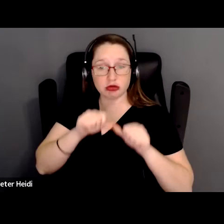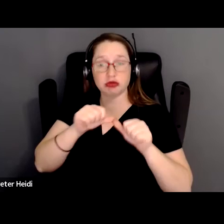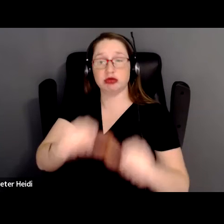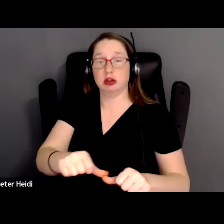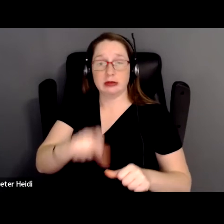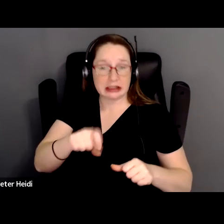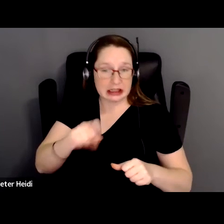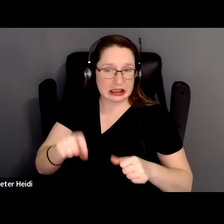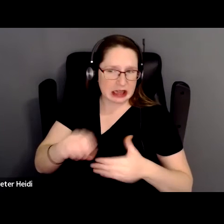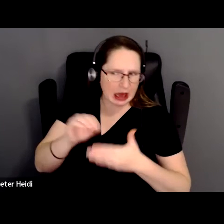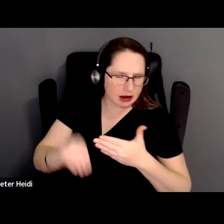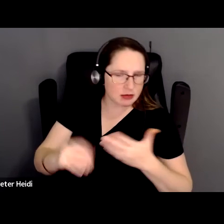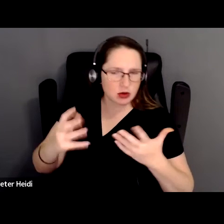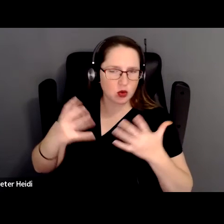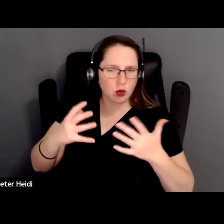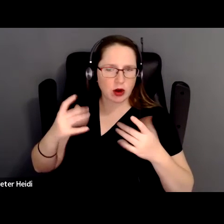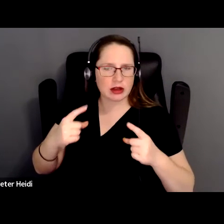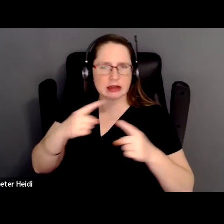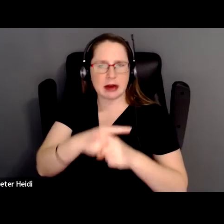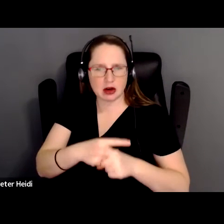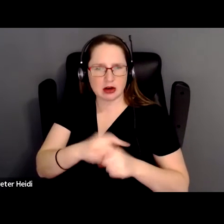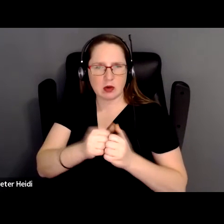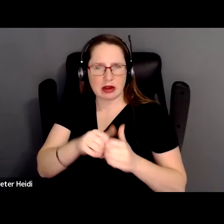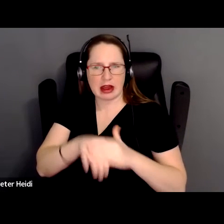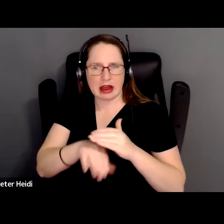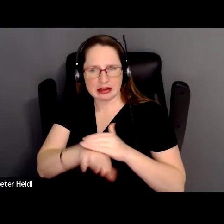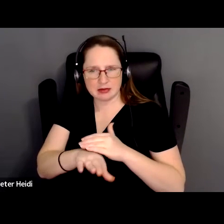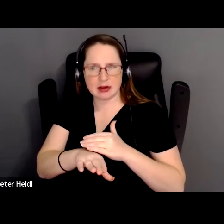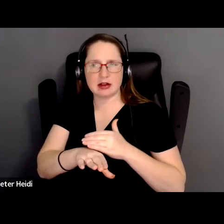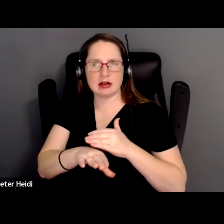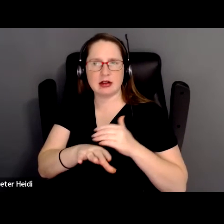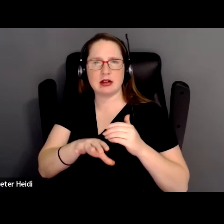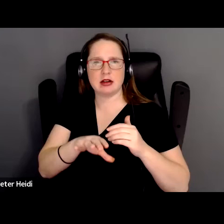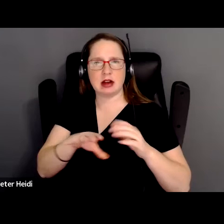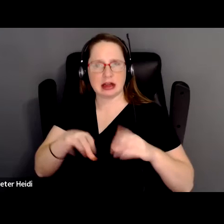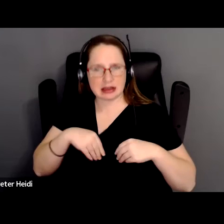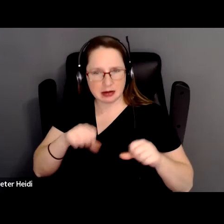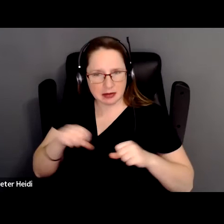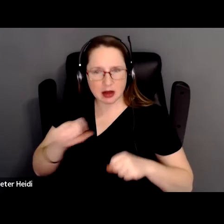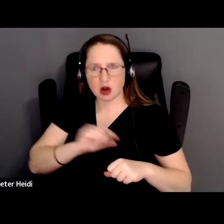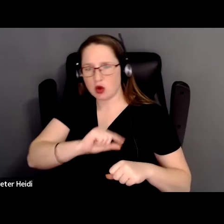What are the disparities in access, accessibility, acceptability, quality, and utilization?